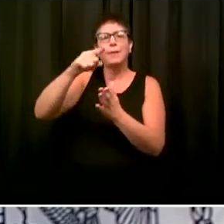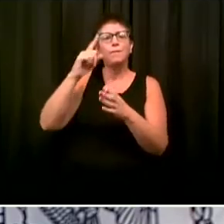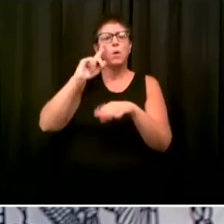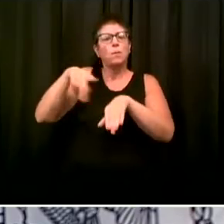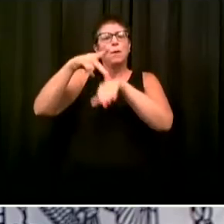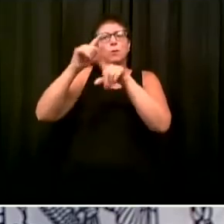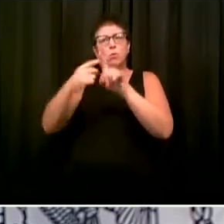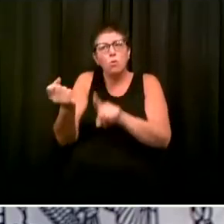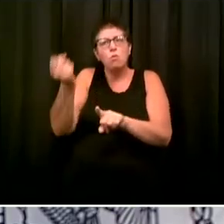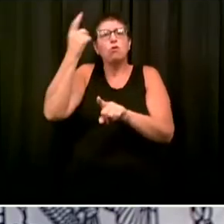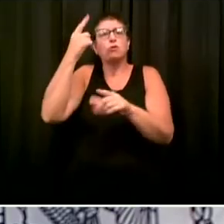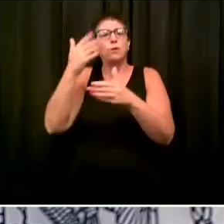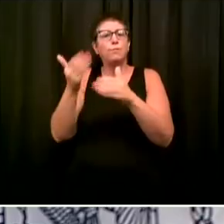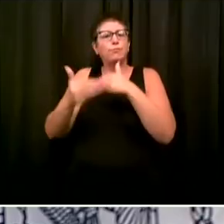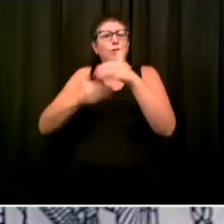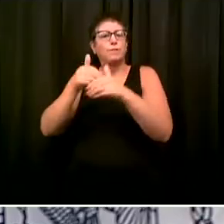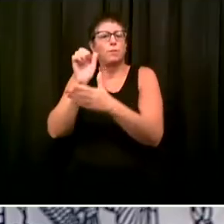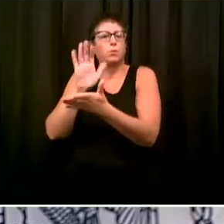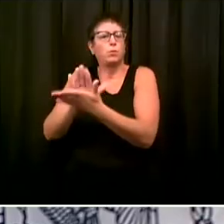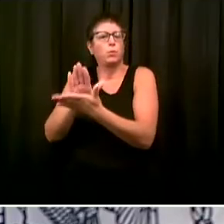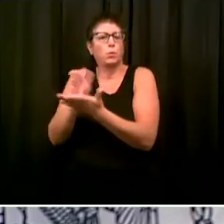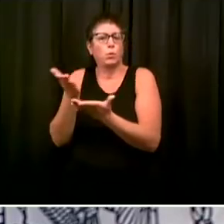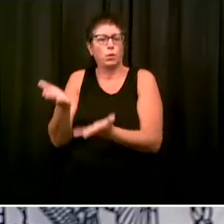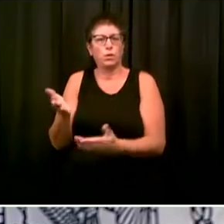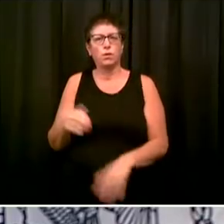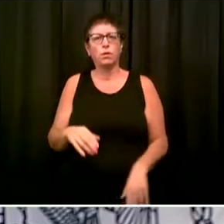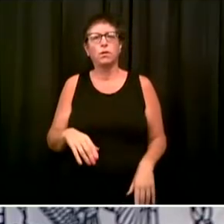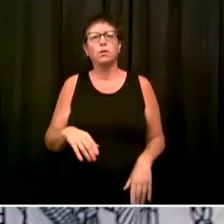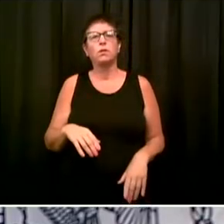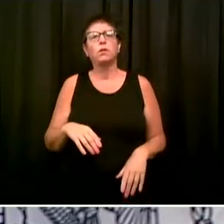IS THERE AN EXAMPLE OF A PLAN